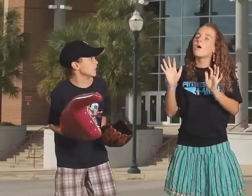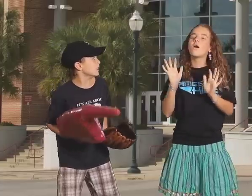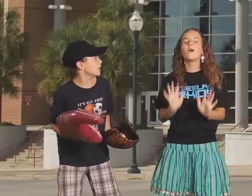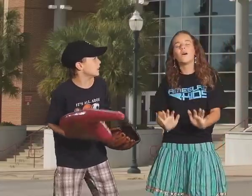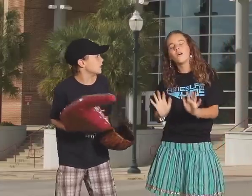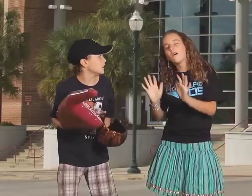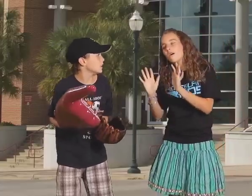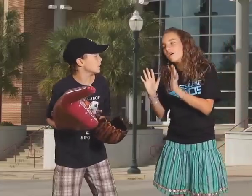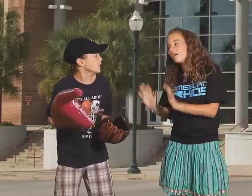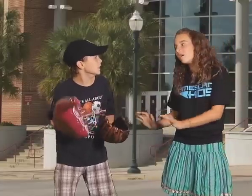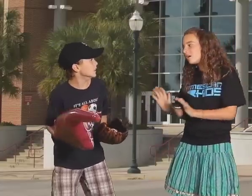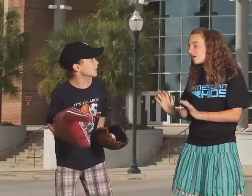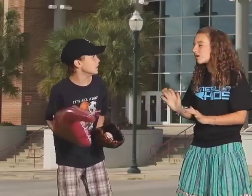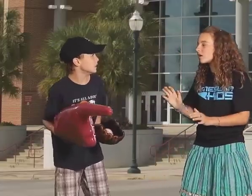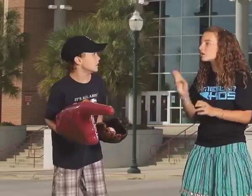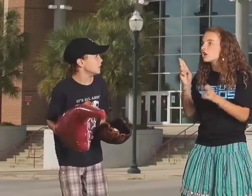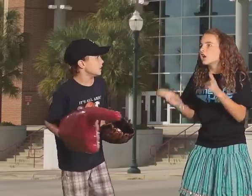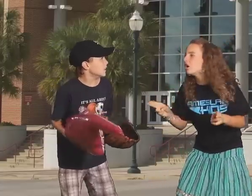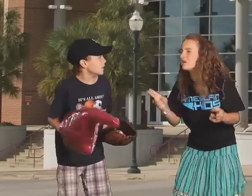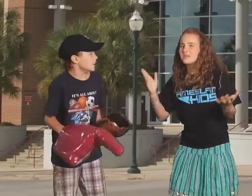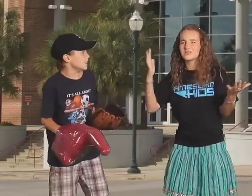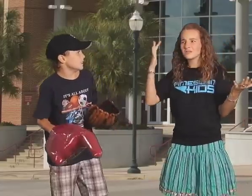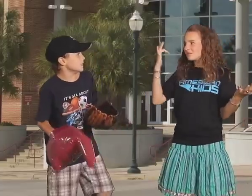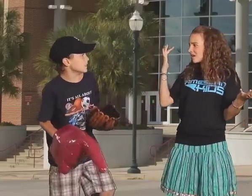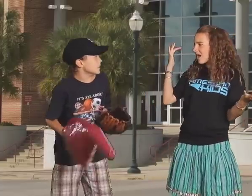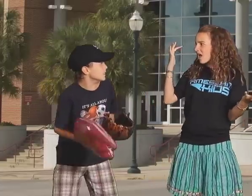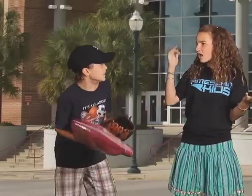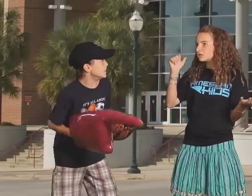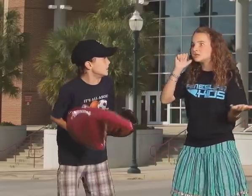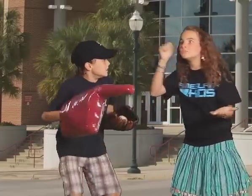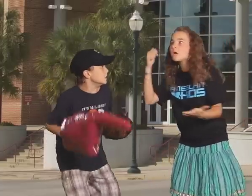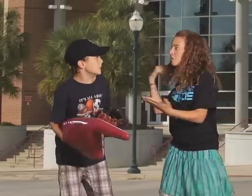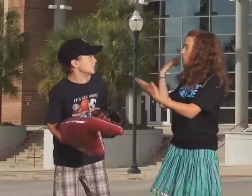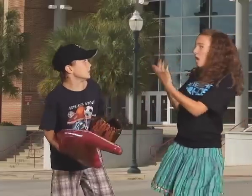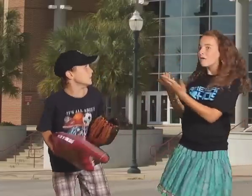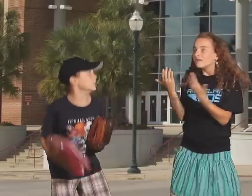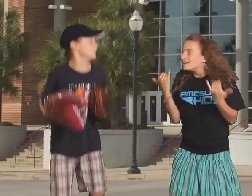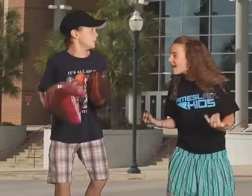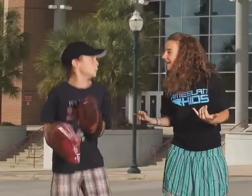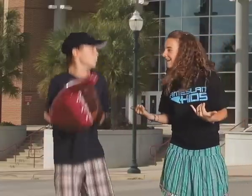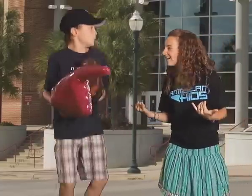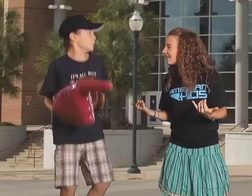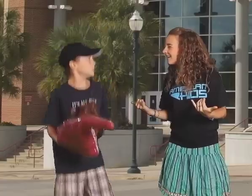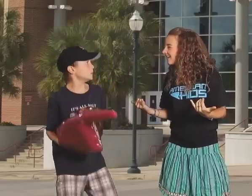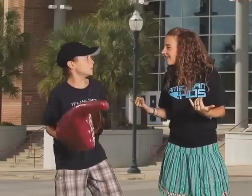‚ô™ PATIENCE. ‚ô™ styl ˇˇˇˇ WHY ARE YOU IN A HURRY? TOMORROW WON'T COME ANY FASTER THAT WAY.